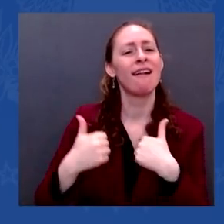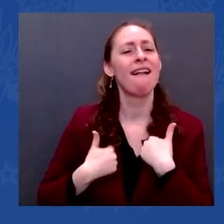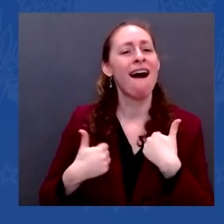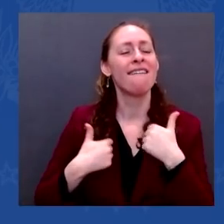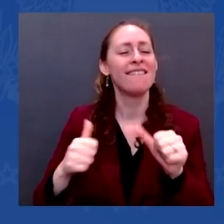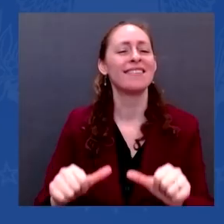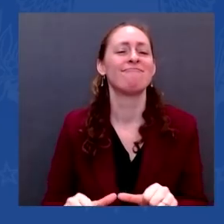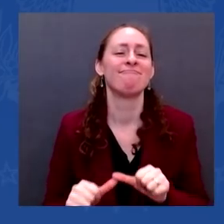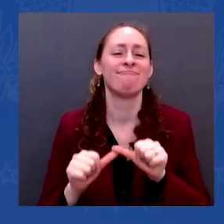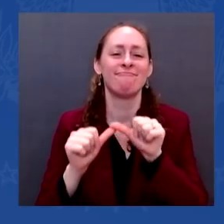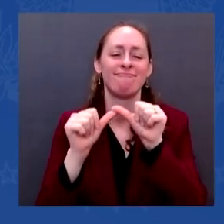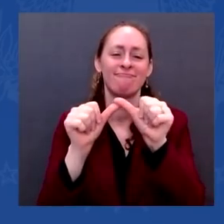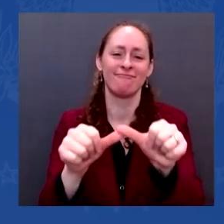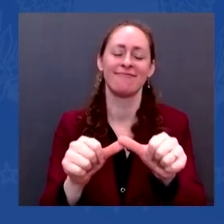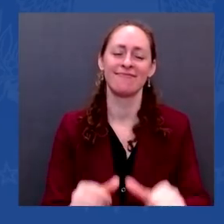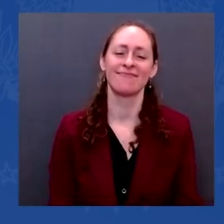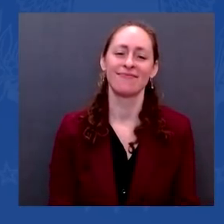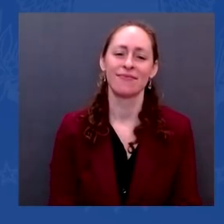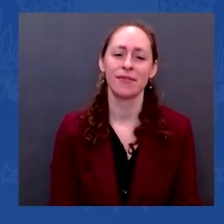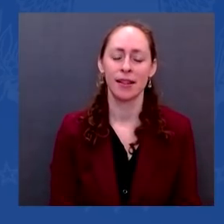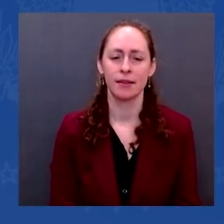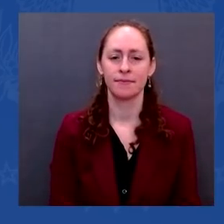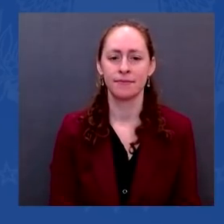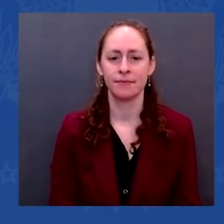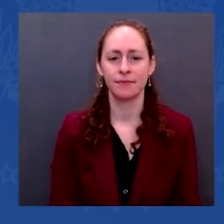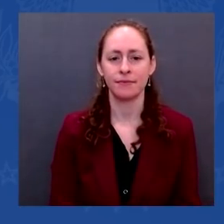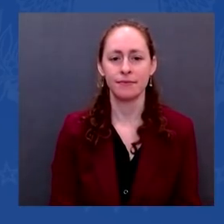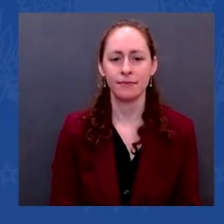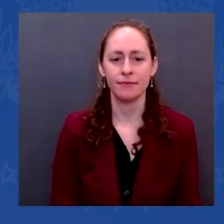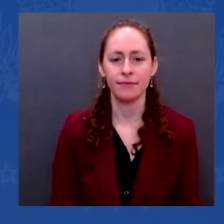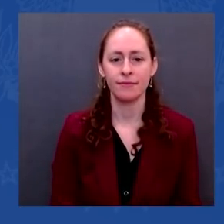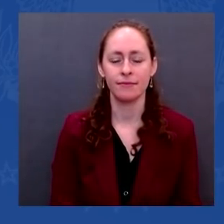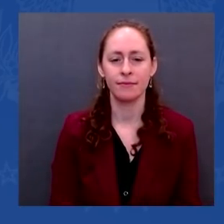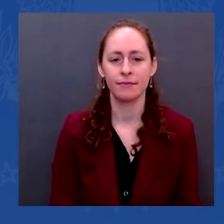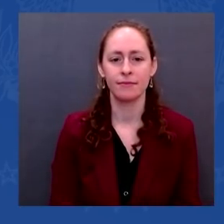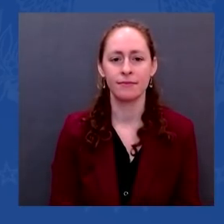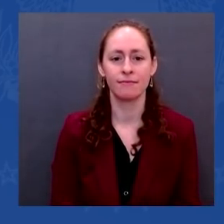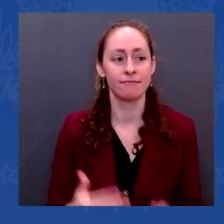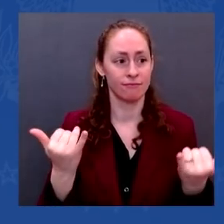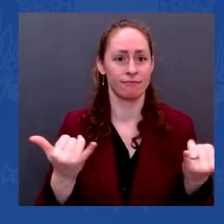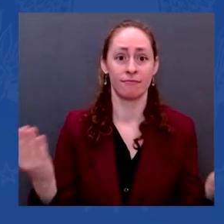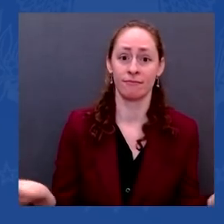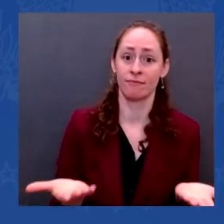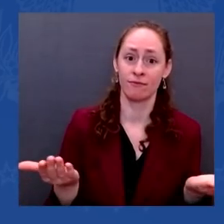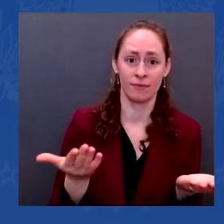of the United States Capitol with a much smaller crowd, a more intimate setting to see each other here